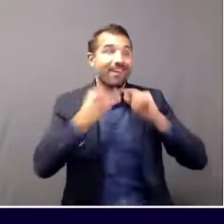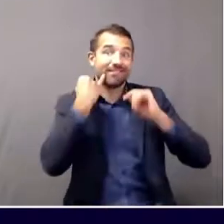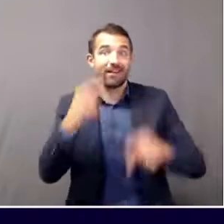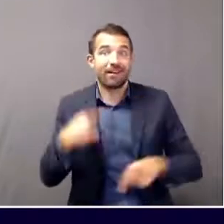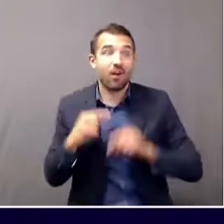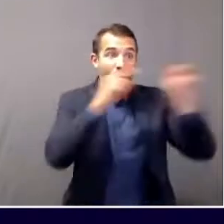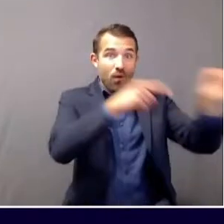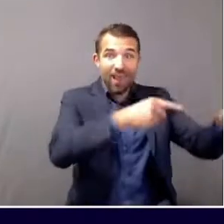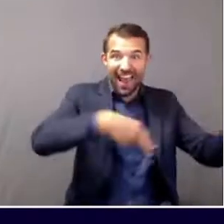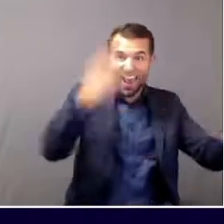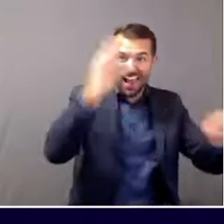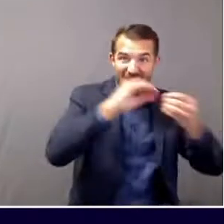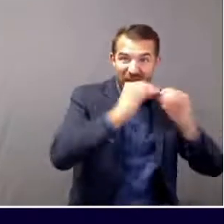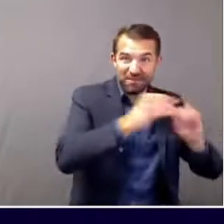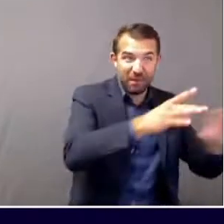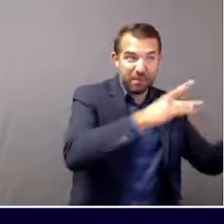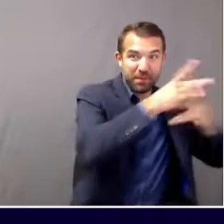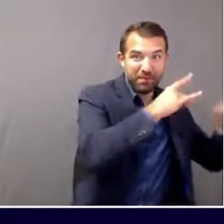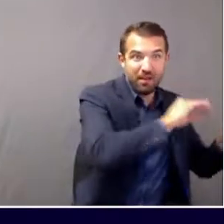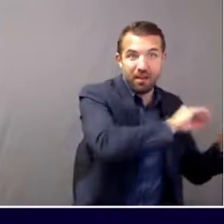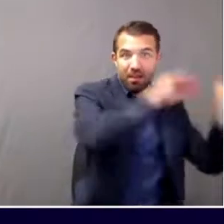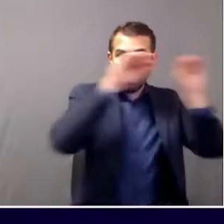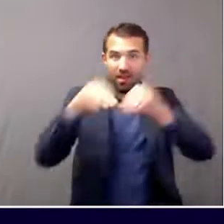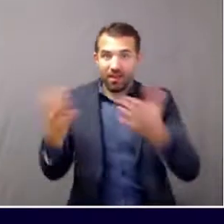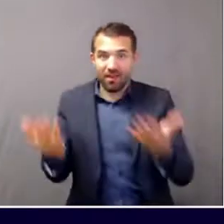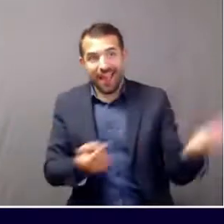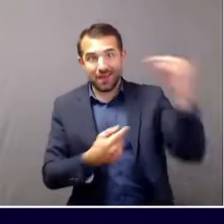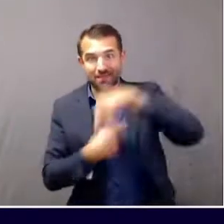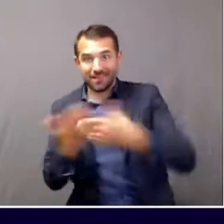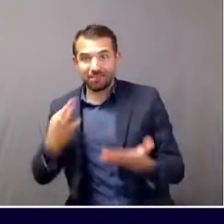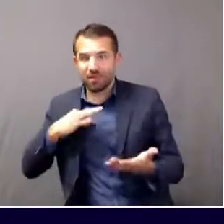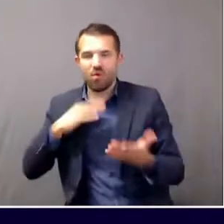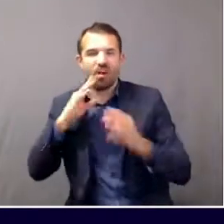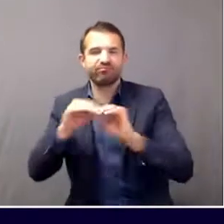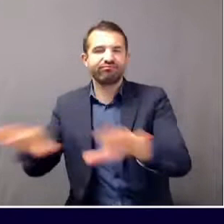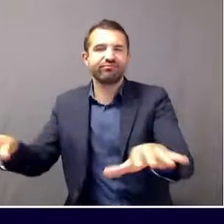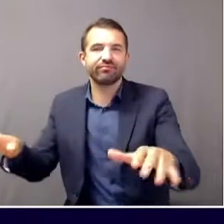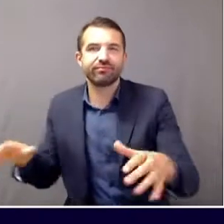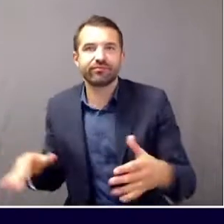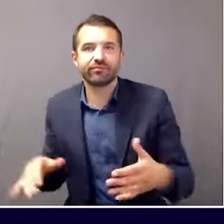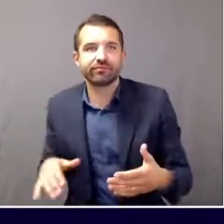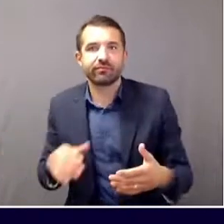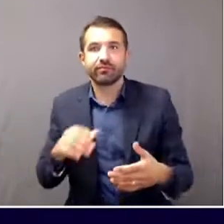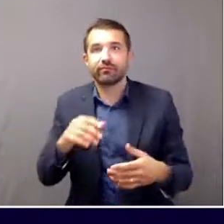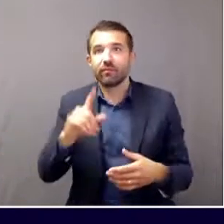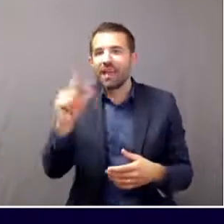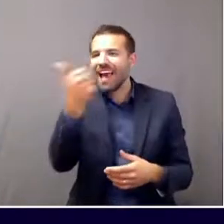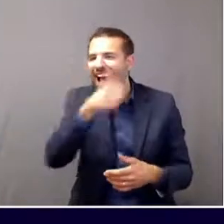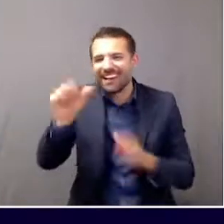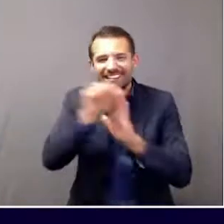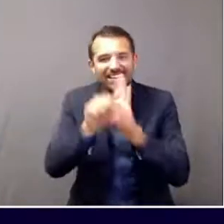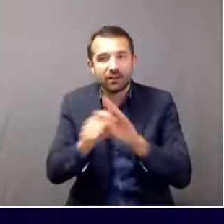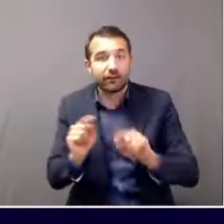in the Midwest the upper Midwest wherever they may be any